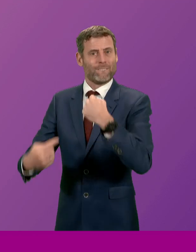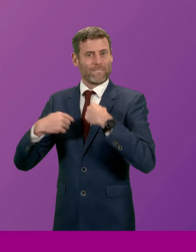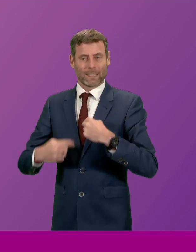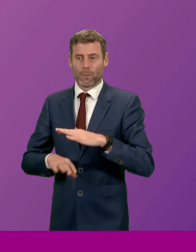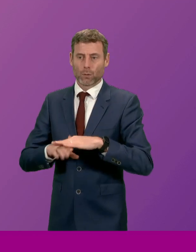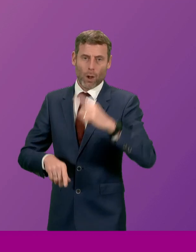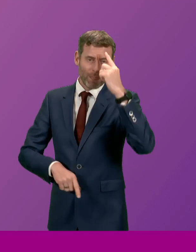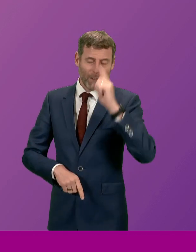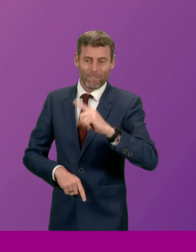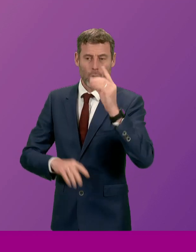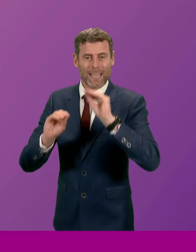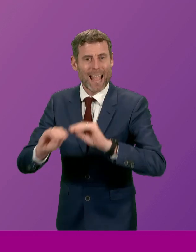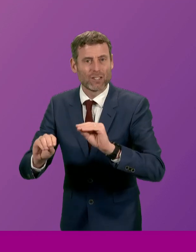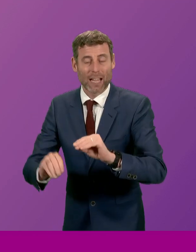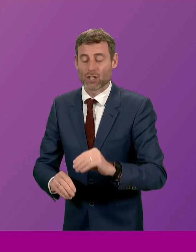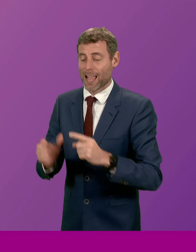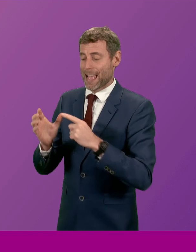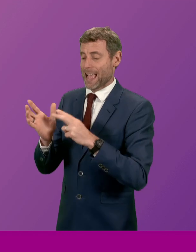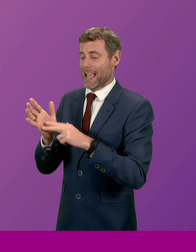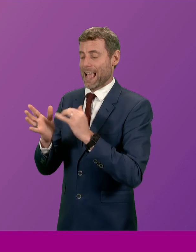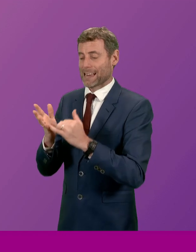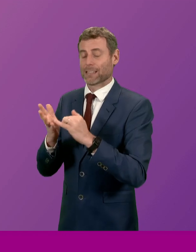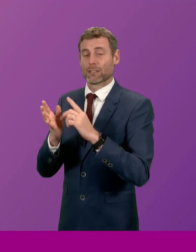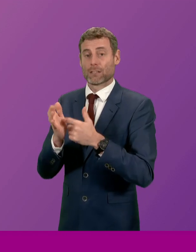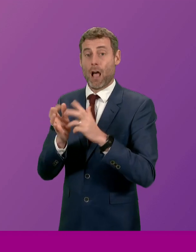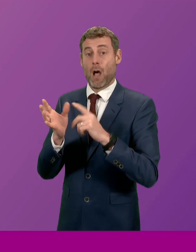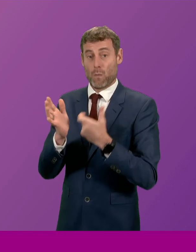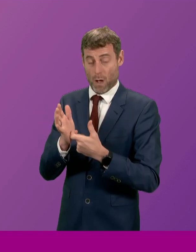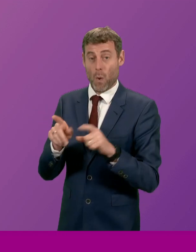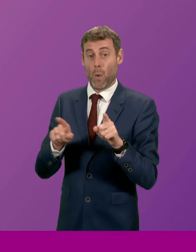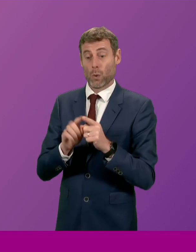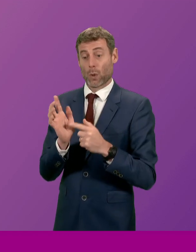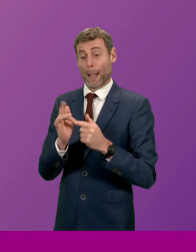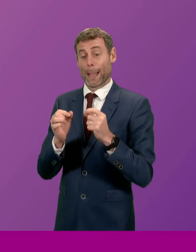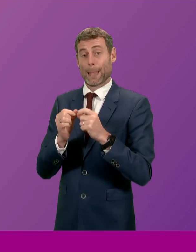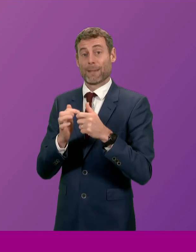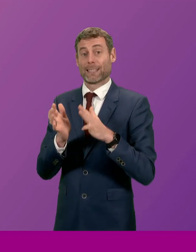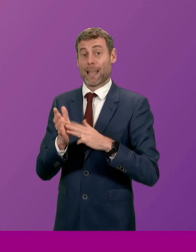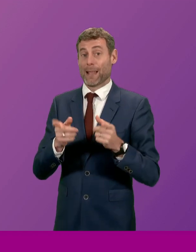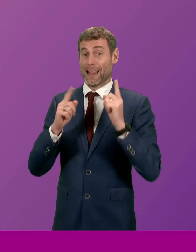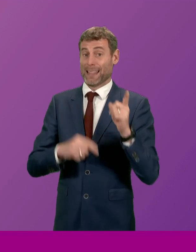Anas Sarwar and the Lib Dem leader are just as culpable as the SNP. Their collective support for